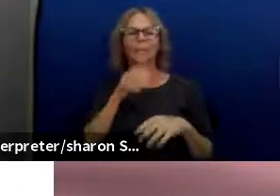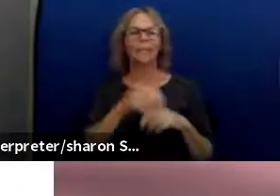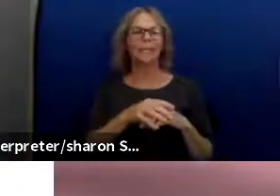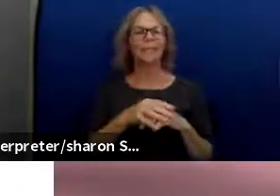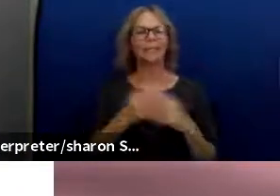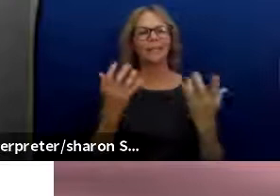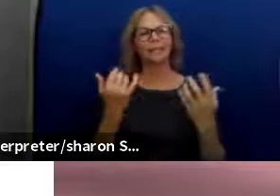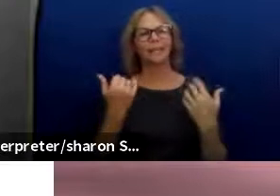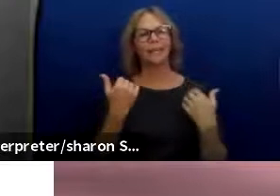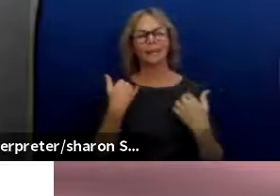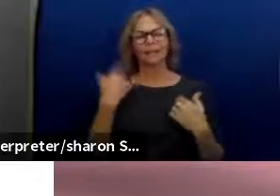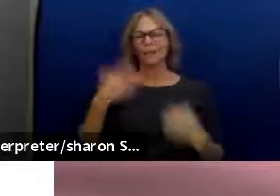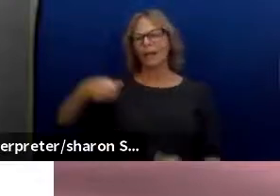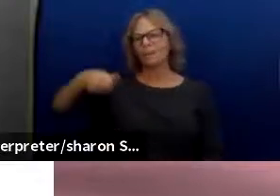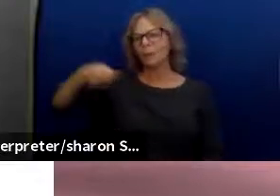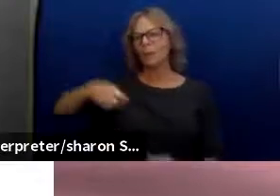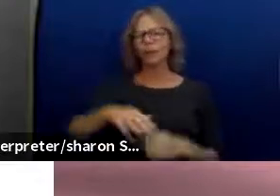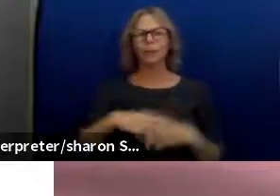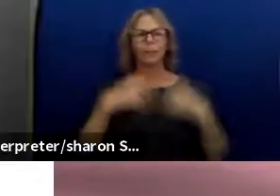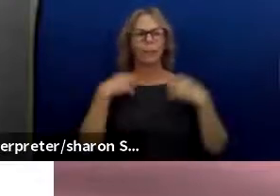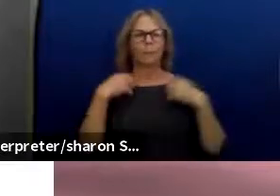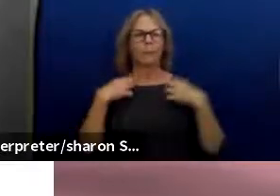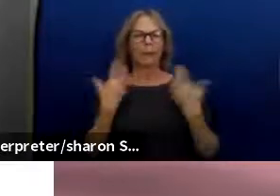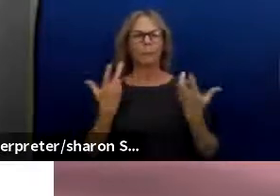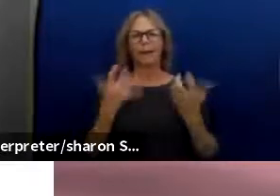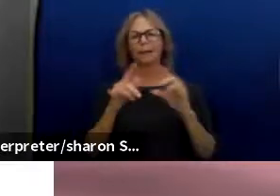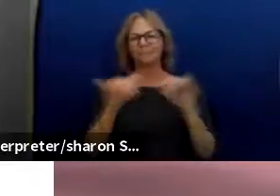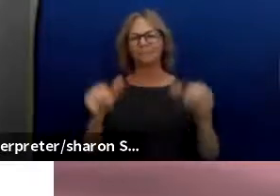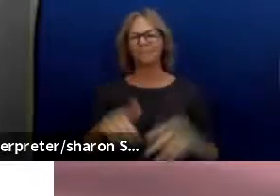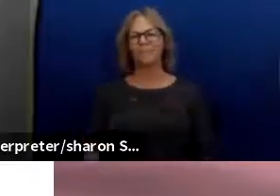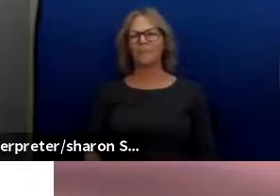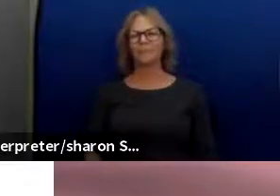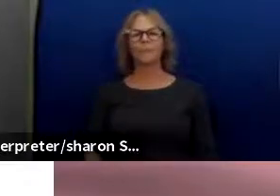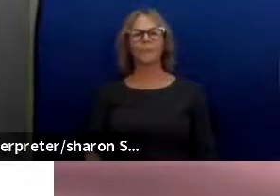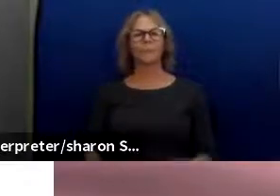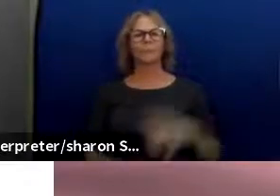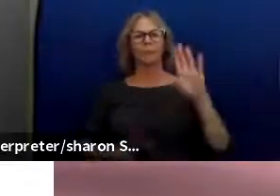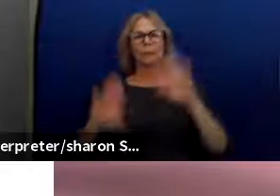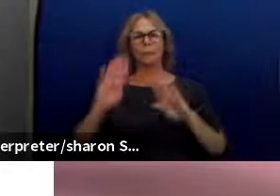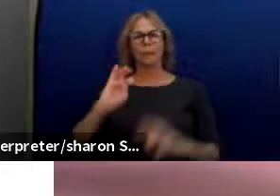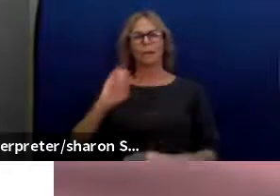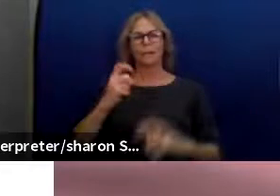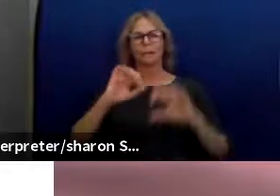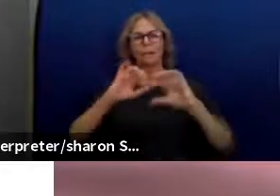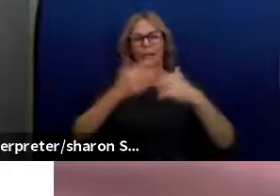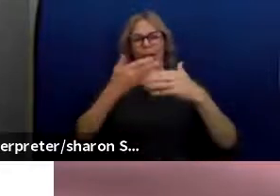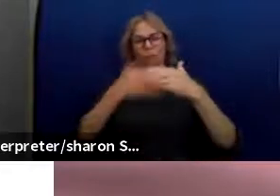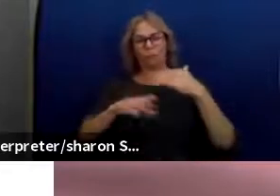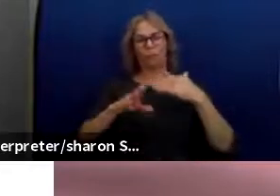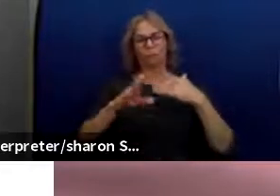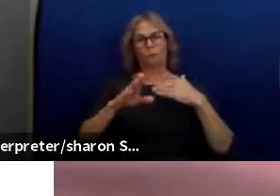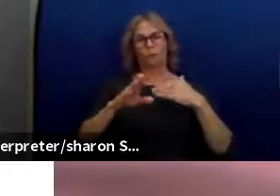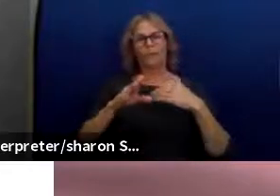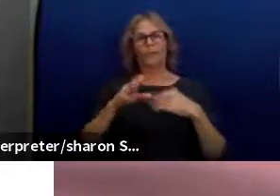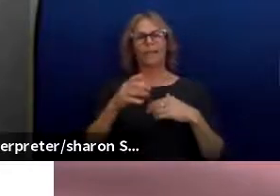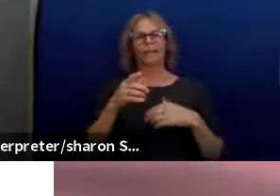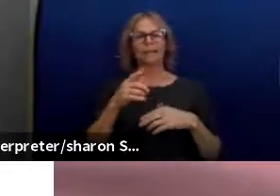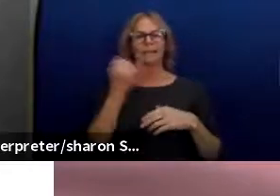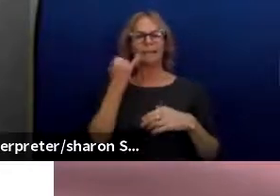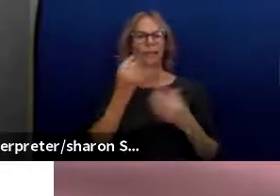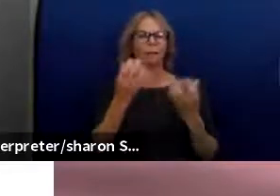whether you carry a purse or a backpack, etc. Biological sex is how you're a born, those are the genitals that you were born with, the